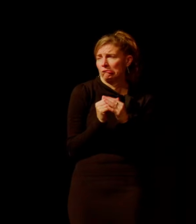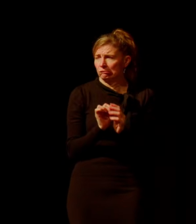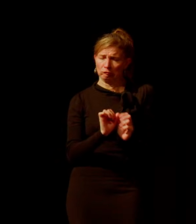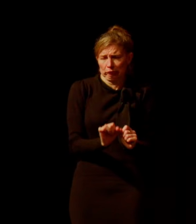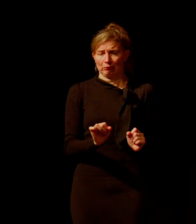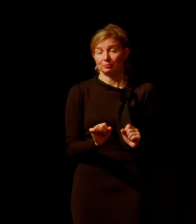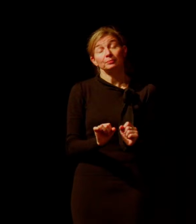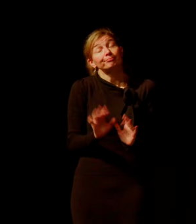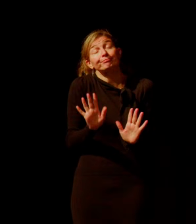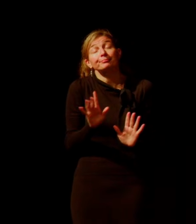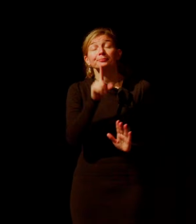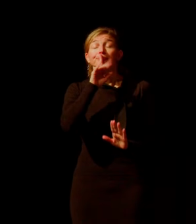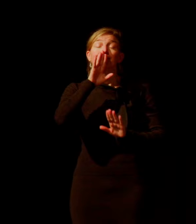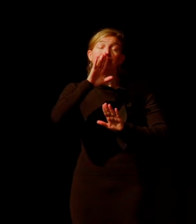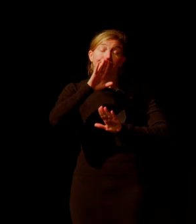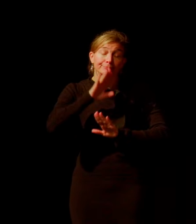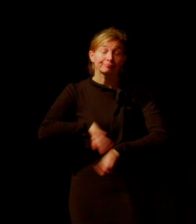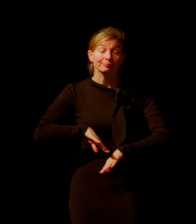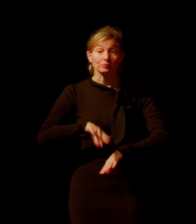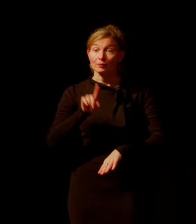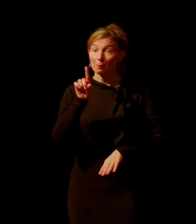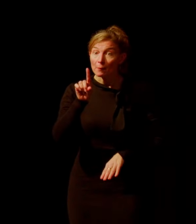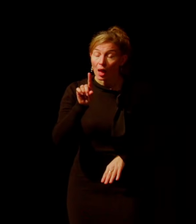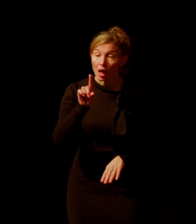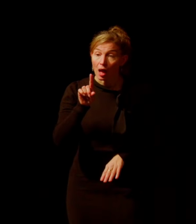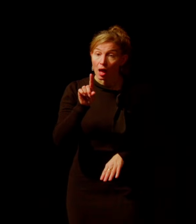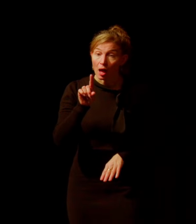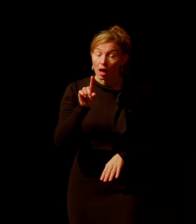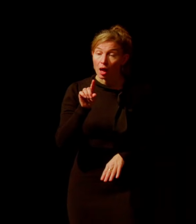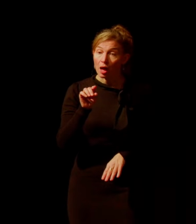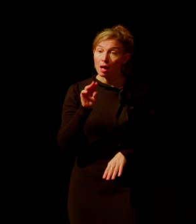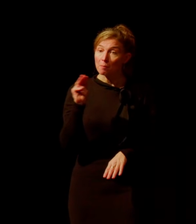Well, to Michelle's surprise, Dave didn't get defensive.